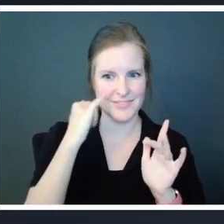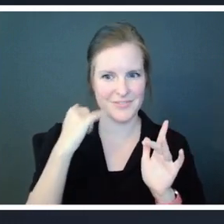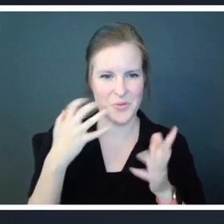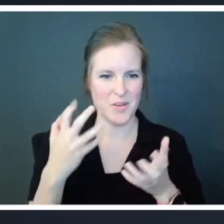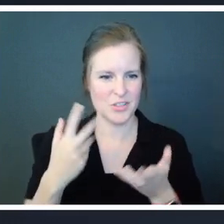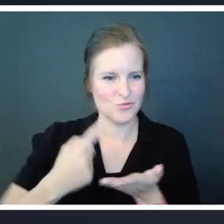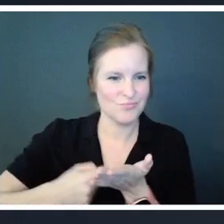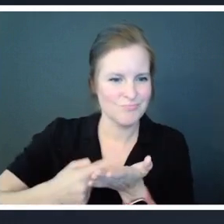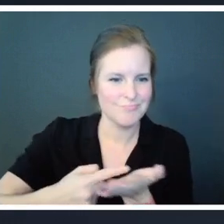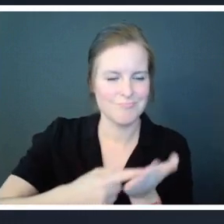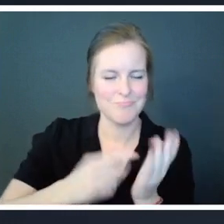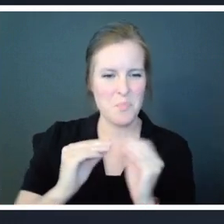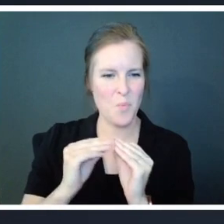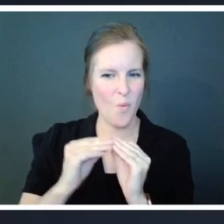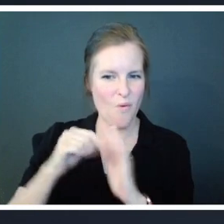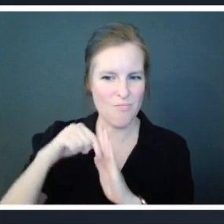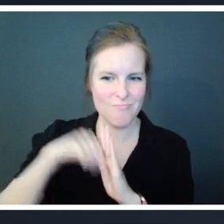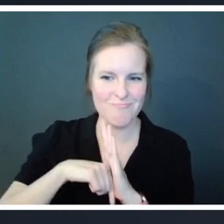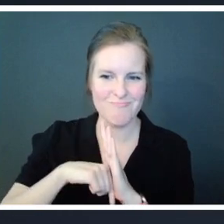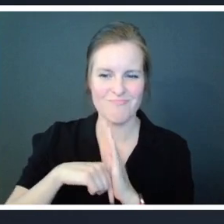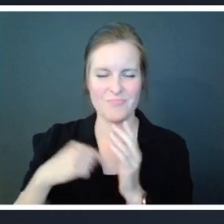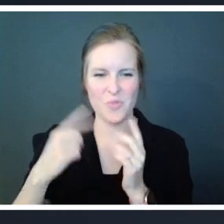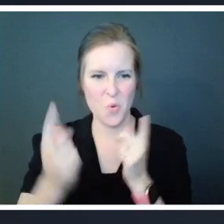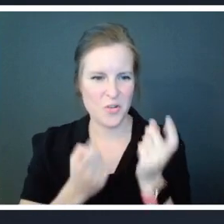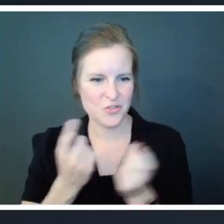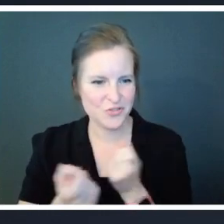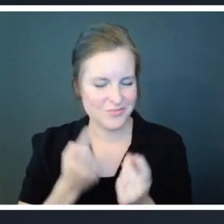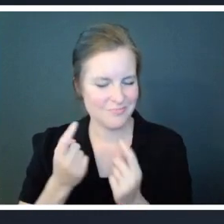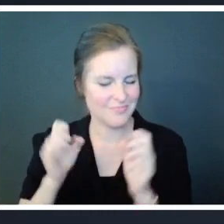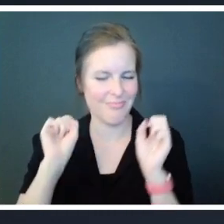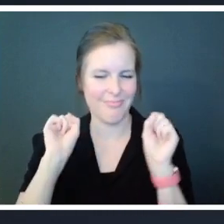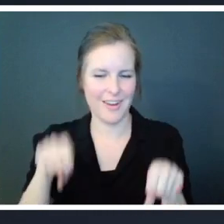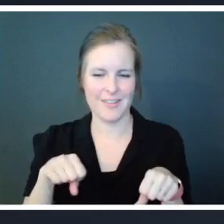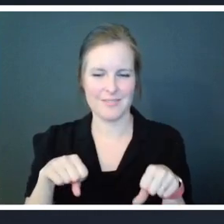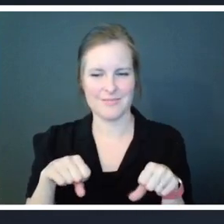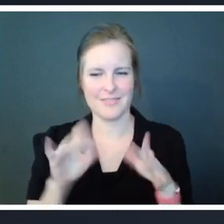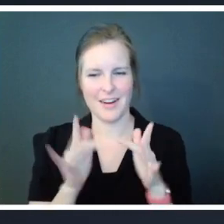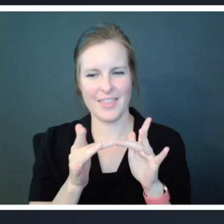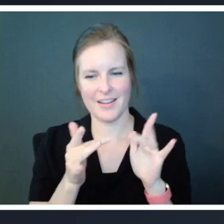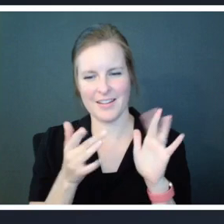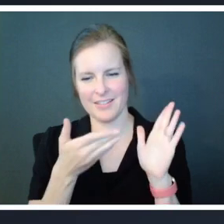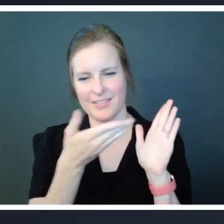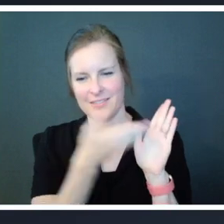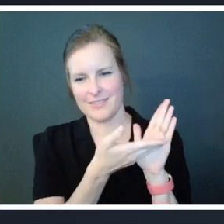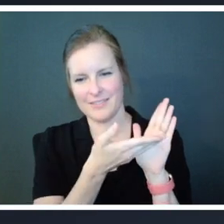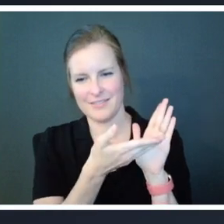questions. And you can see all of our contact information there. But I think at this point,